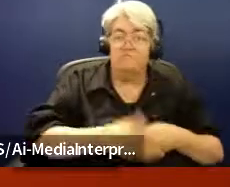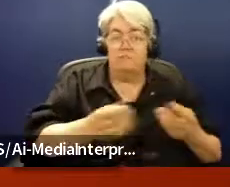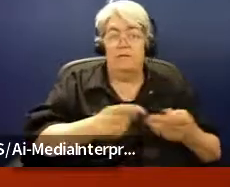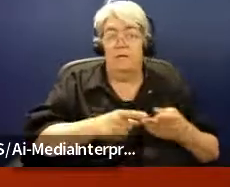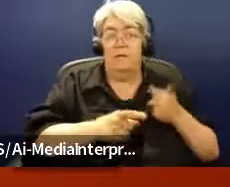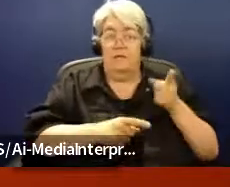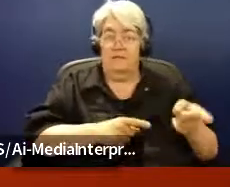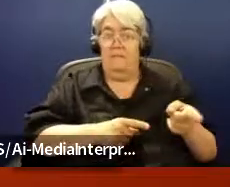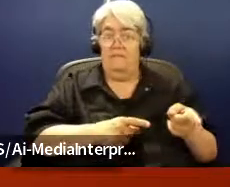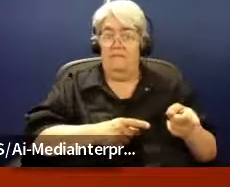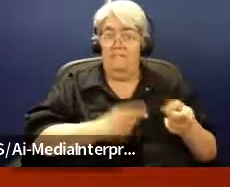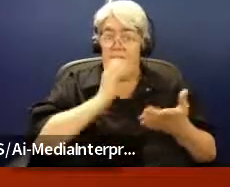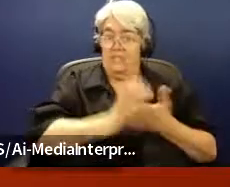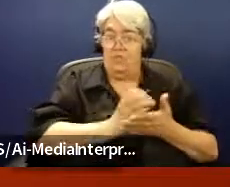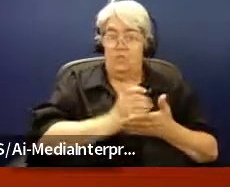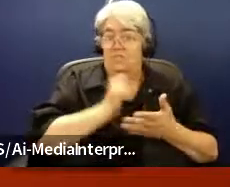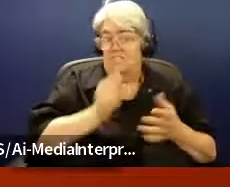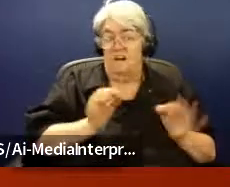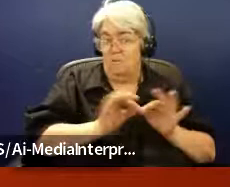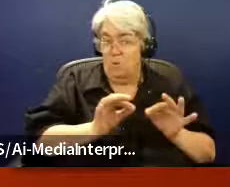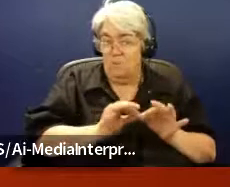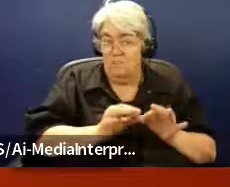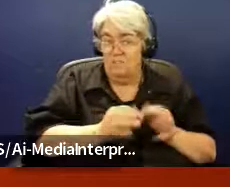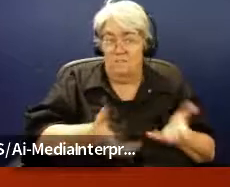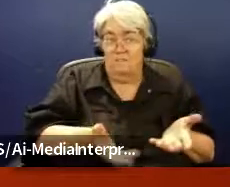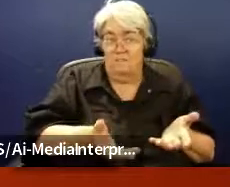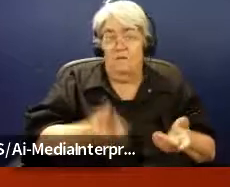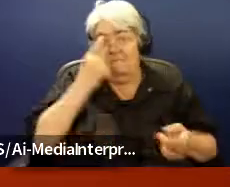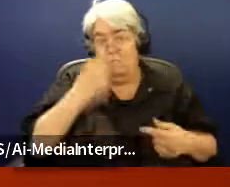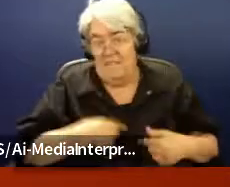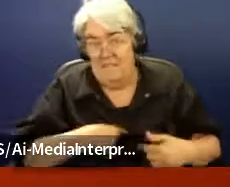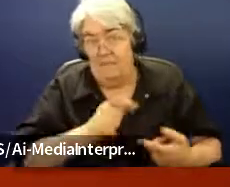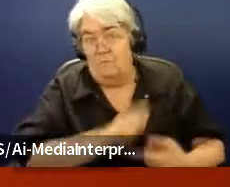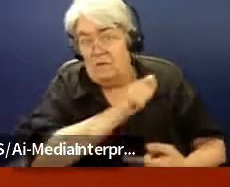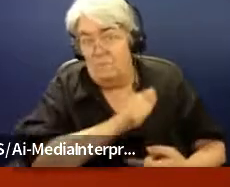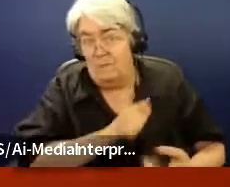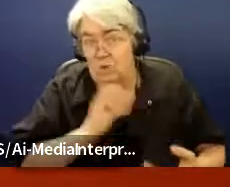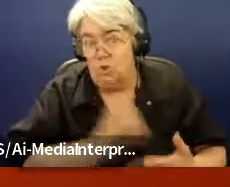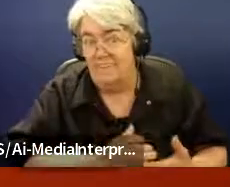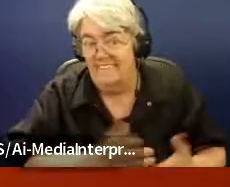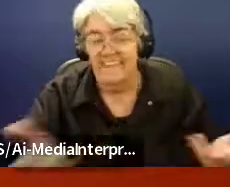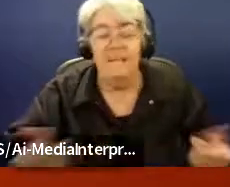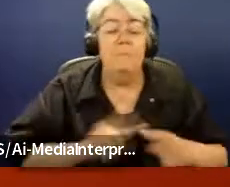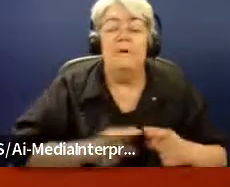maybe you've got a stock photo, it might be a man shaking another man's hand or woman shaking another woman's hand,